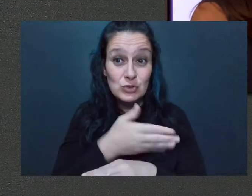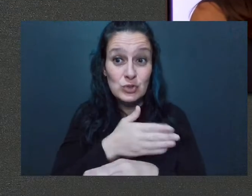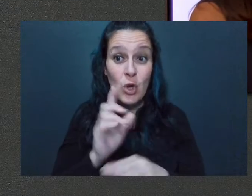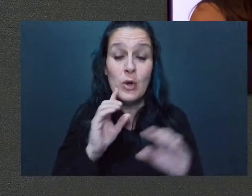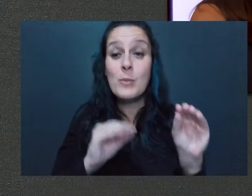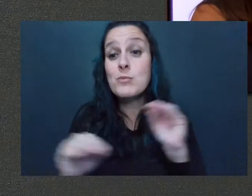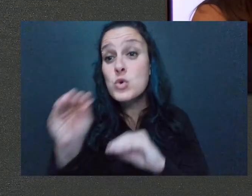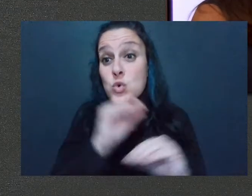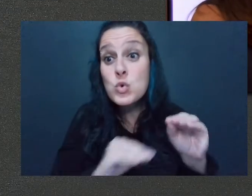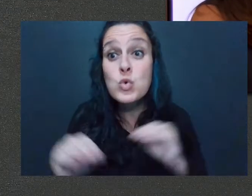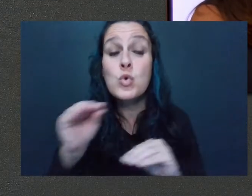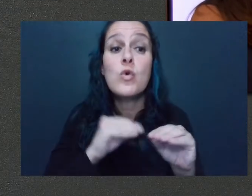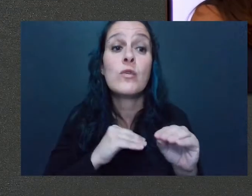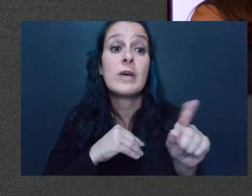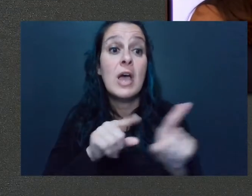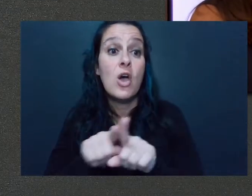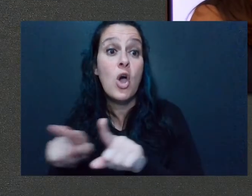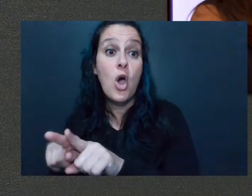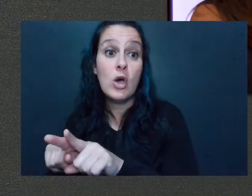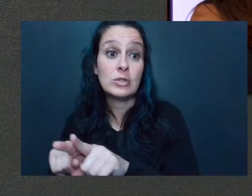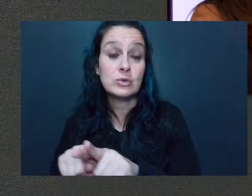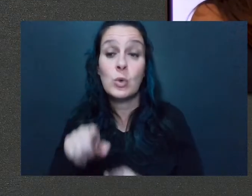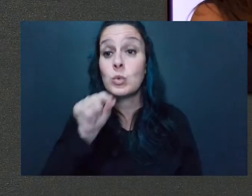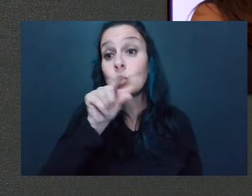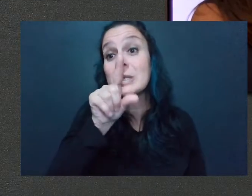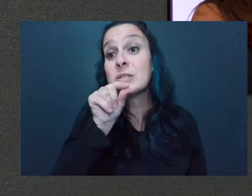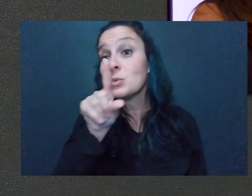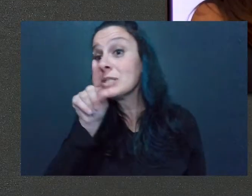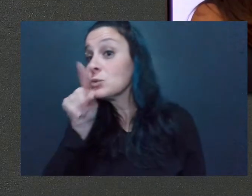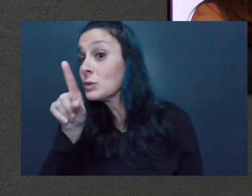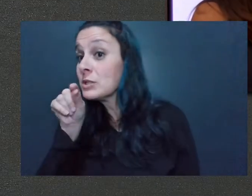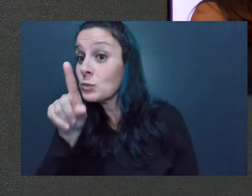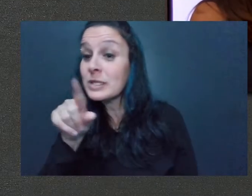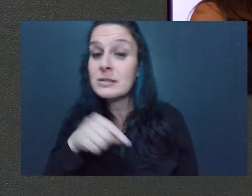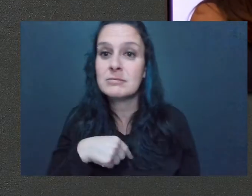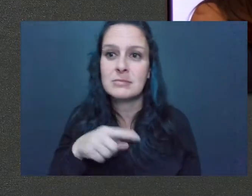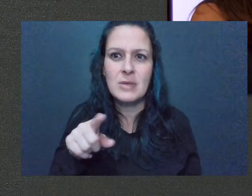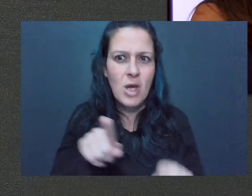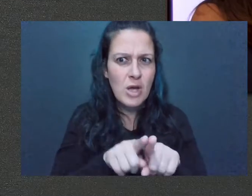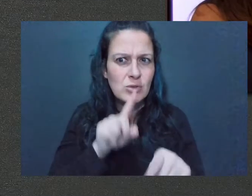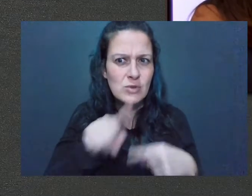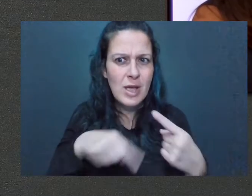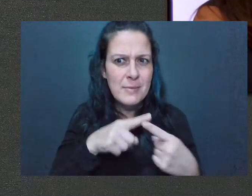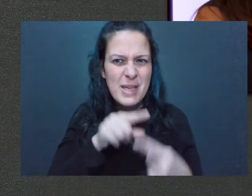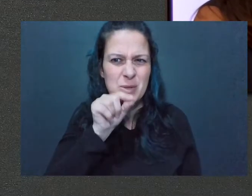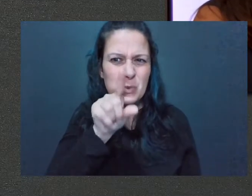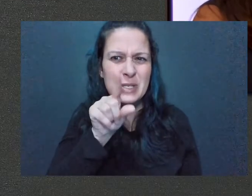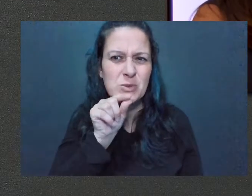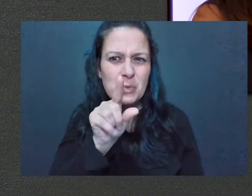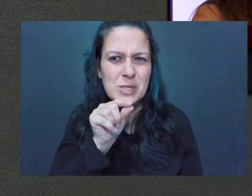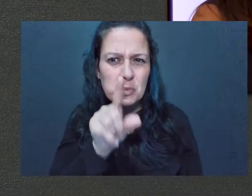Moving and also going tweet, tweet, tweet. And speaking of tweet, tweet, tweet,